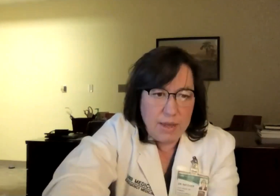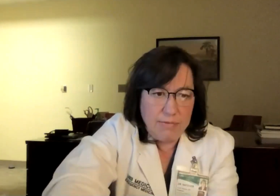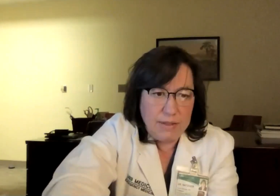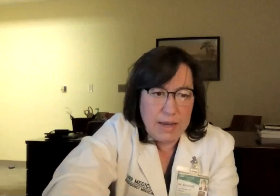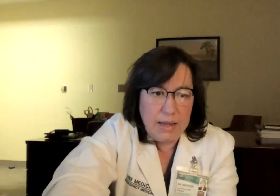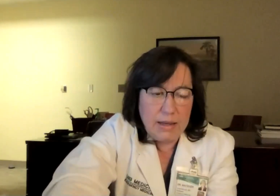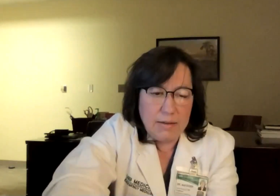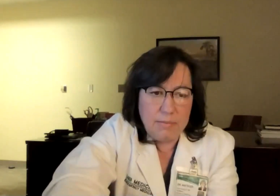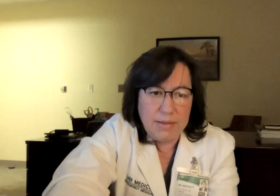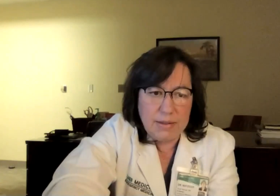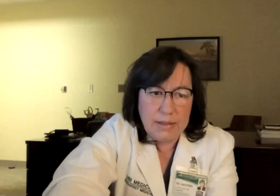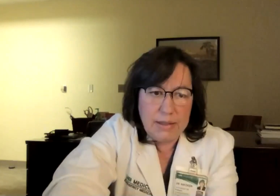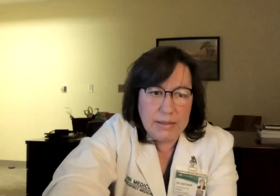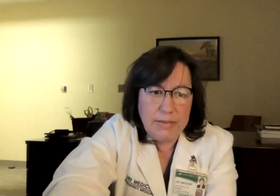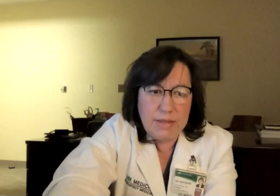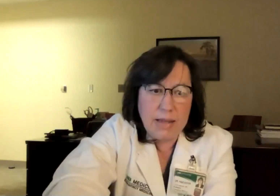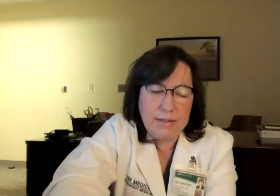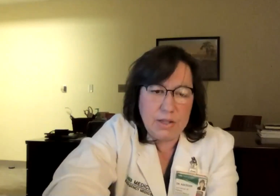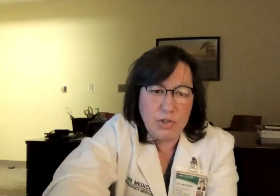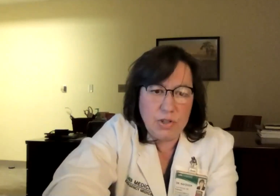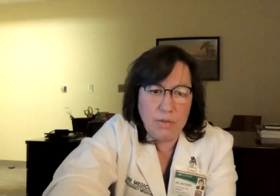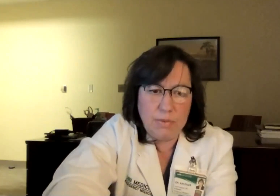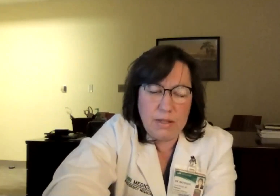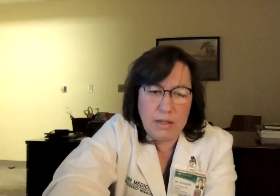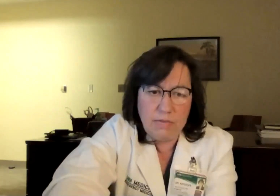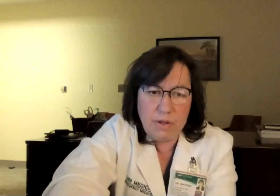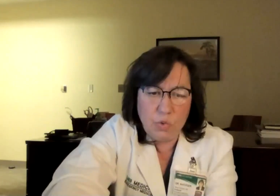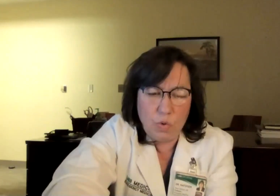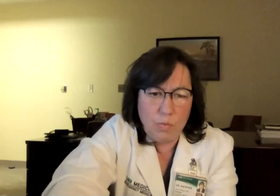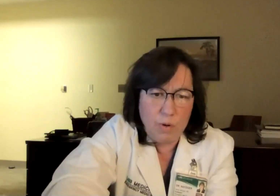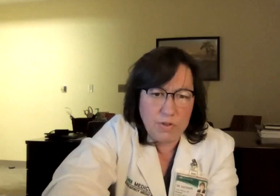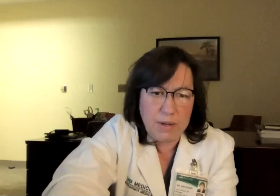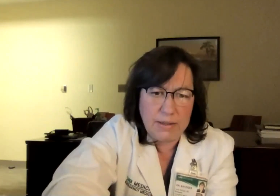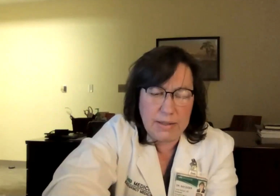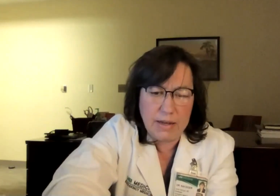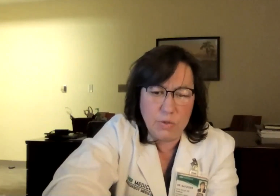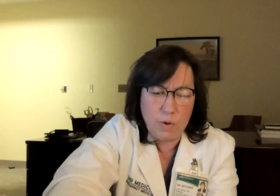fda basically leaves that decision up to the individual and we're respecting that as well